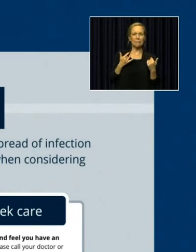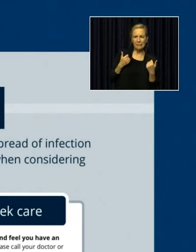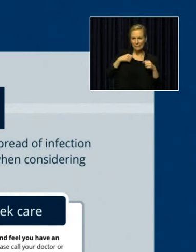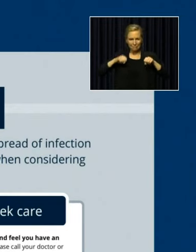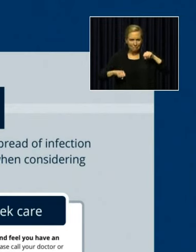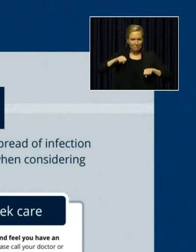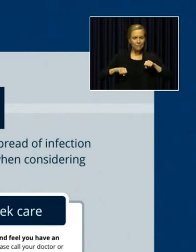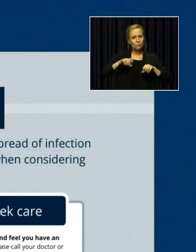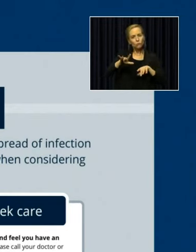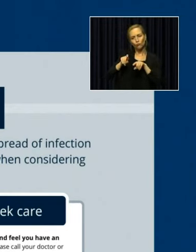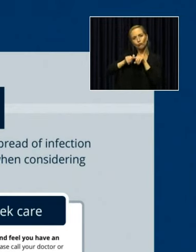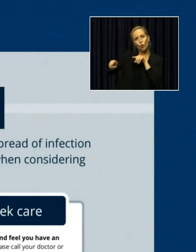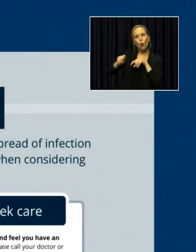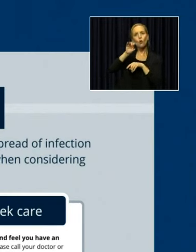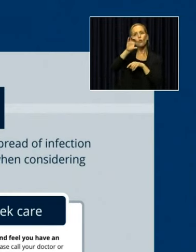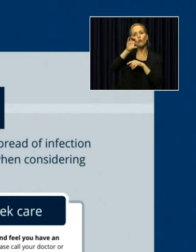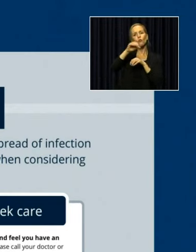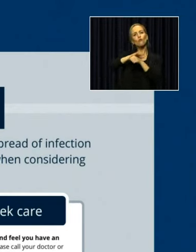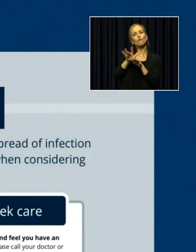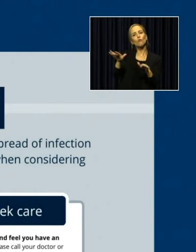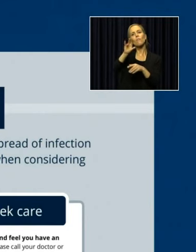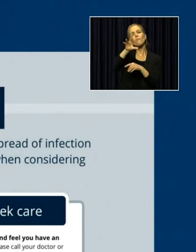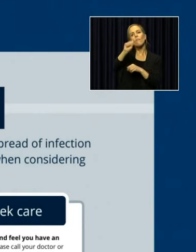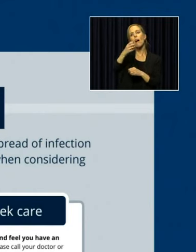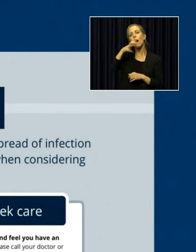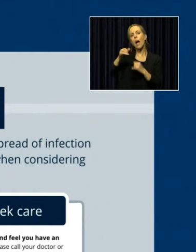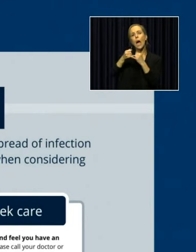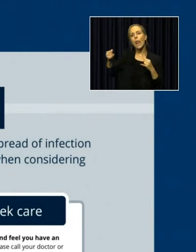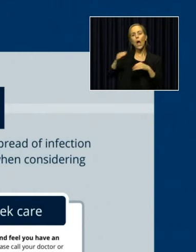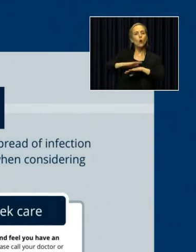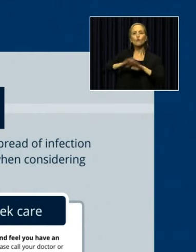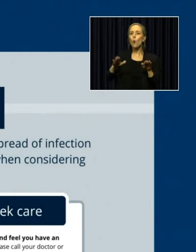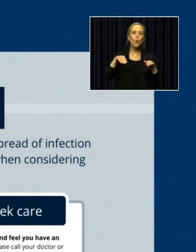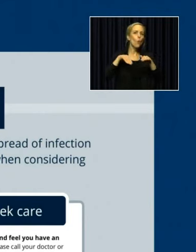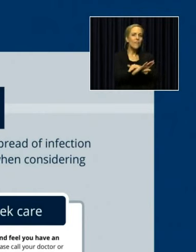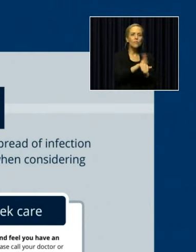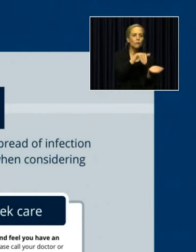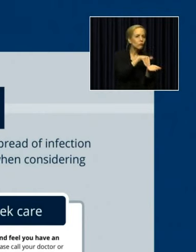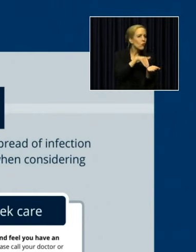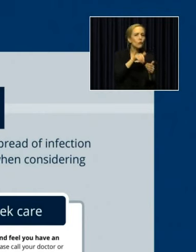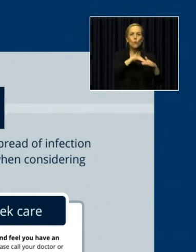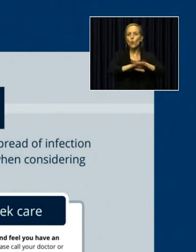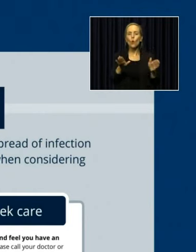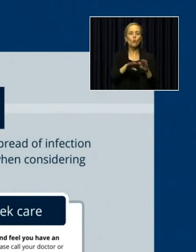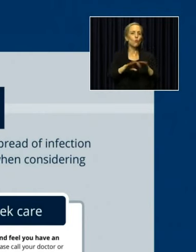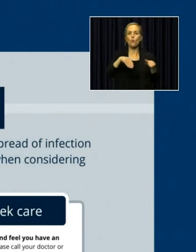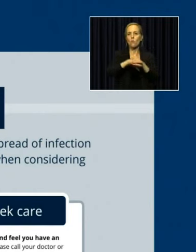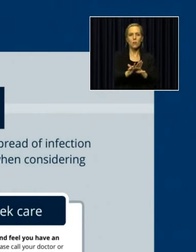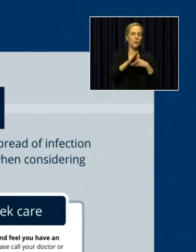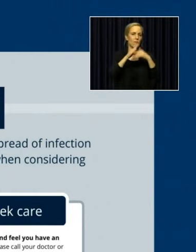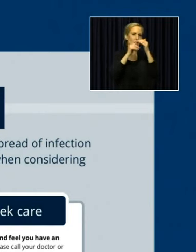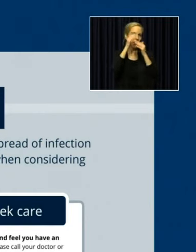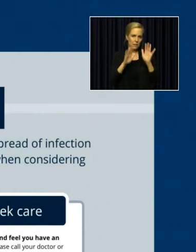RESULTS FOR PEOPLE OUT EVERY DAY THAN WE EVER HAVE IN OUR HISTORY. THAT IS UNEMPLOYMENT, THAT IS